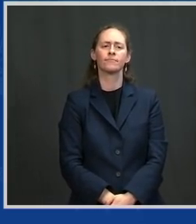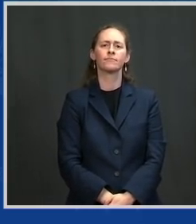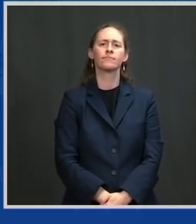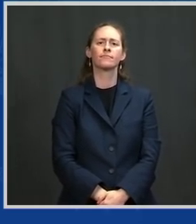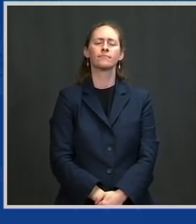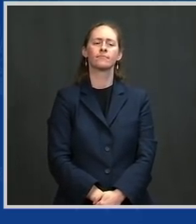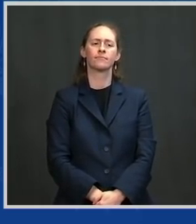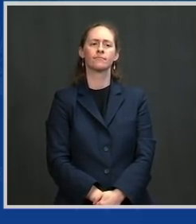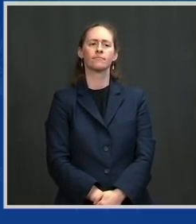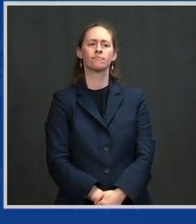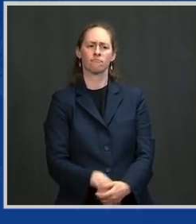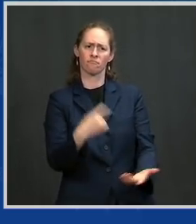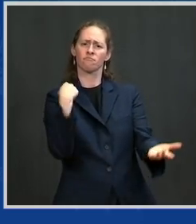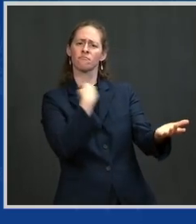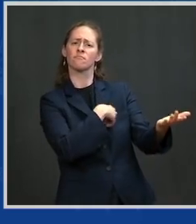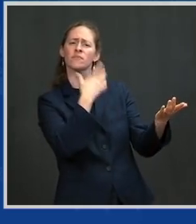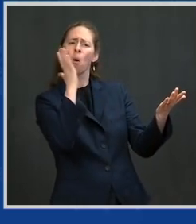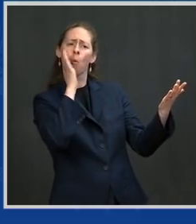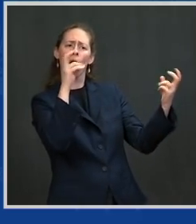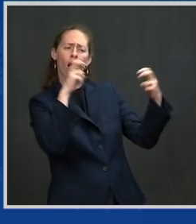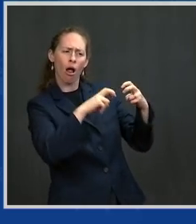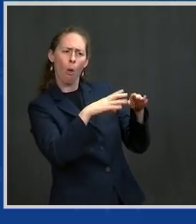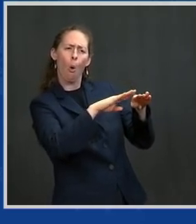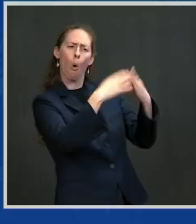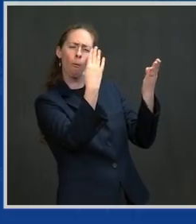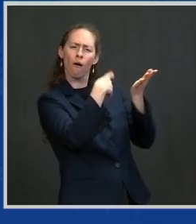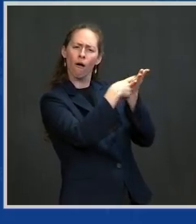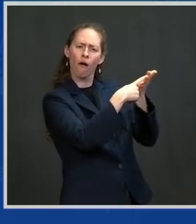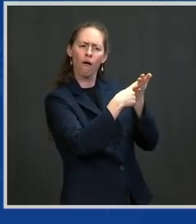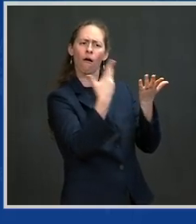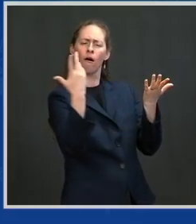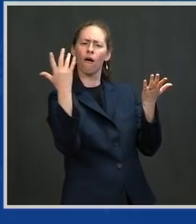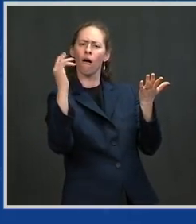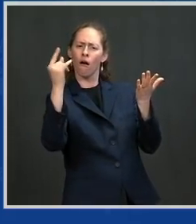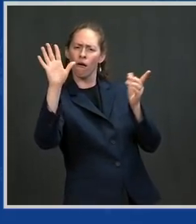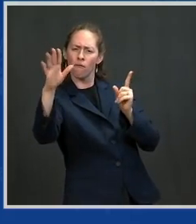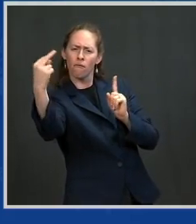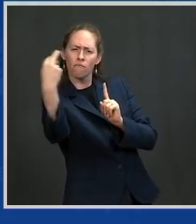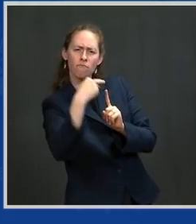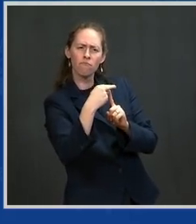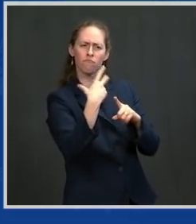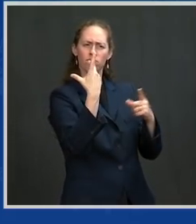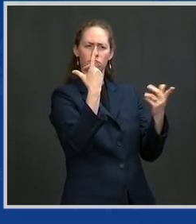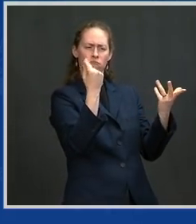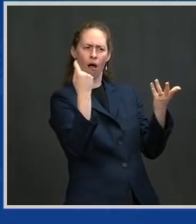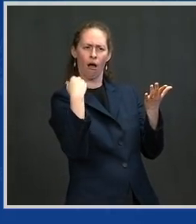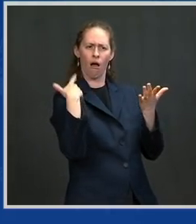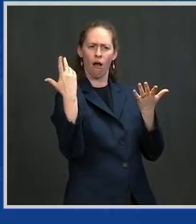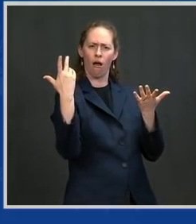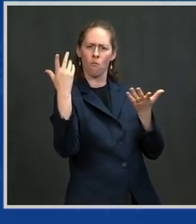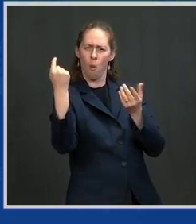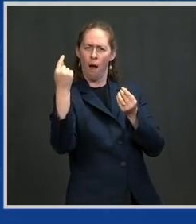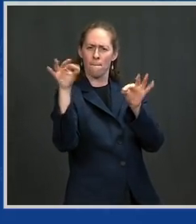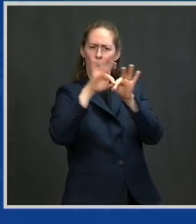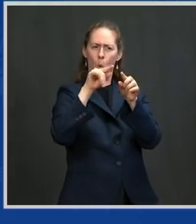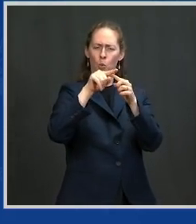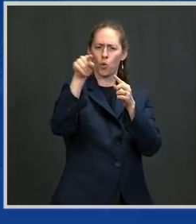about what they thought was important from their perspective and what they thought was not important.